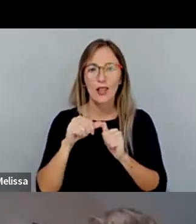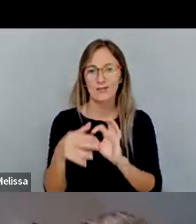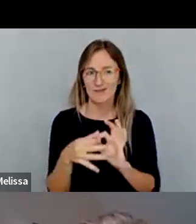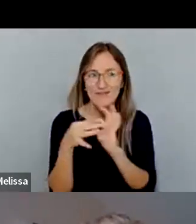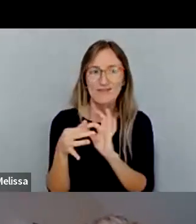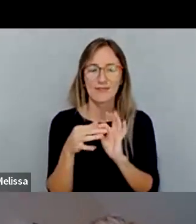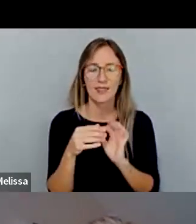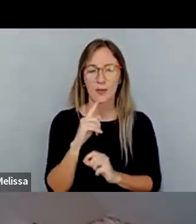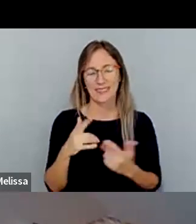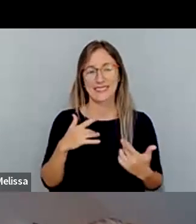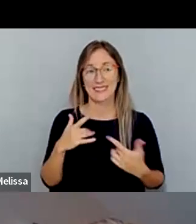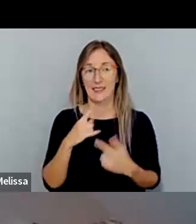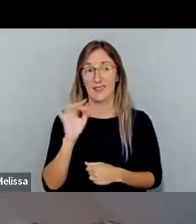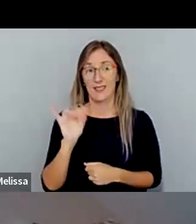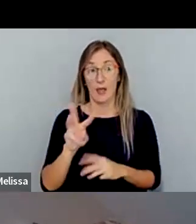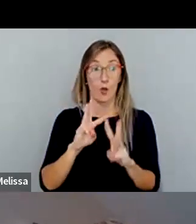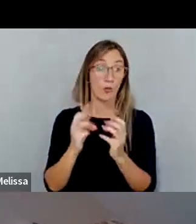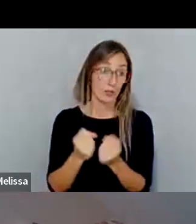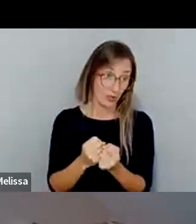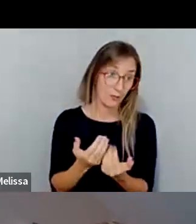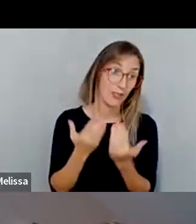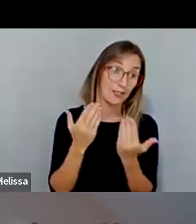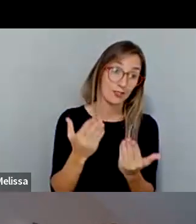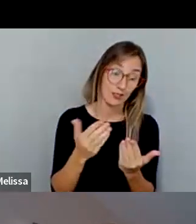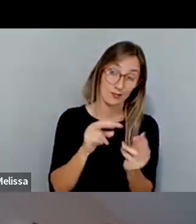community and the movement really starts with building each other up.